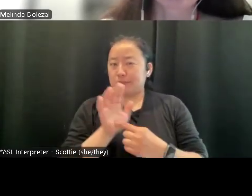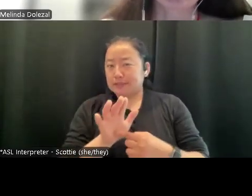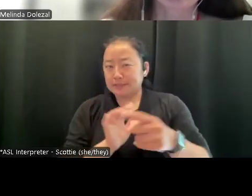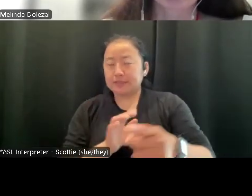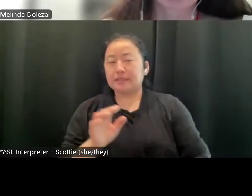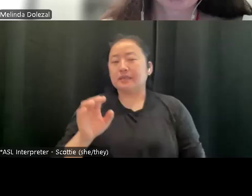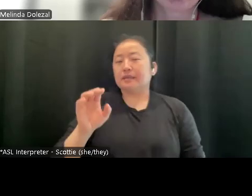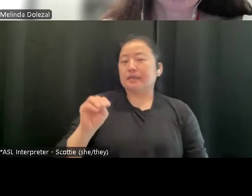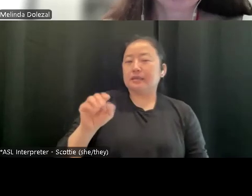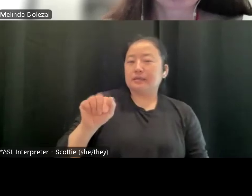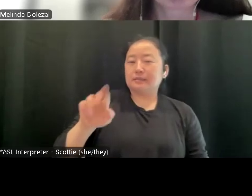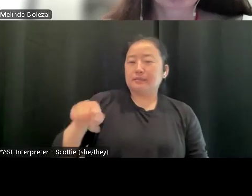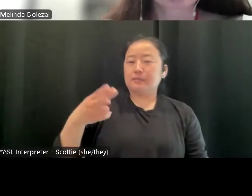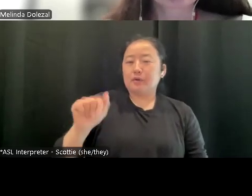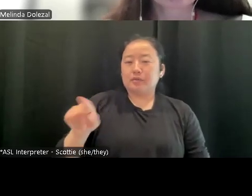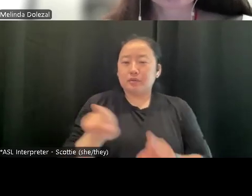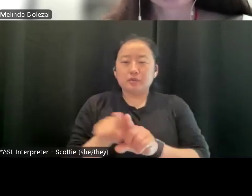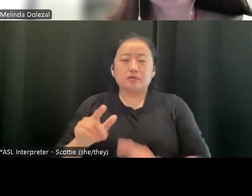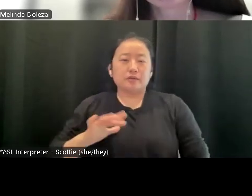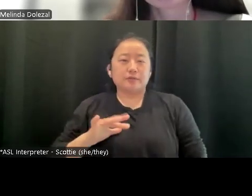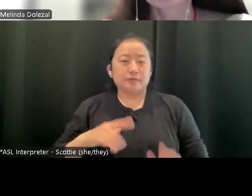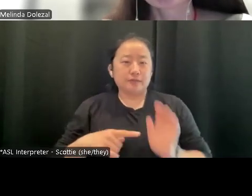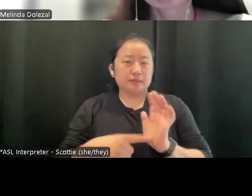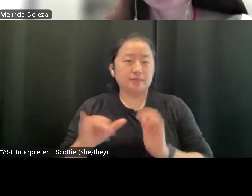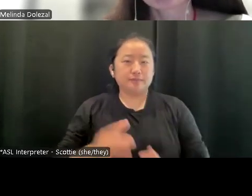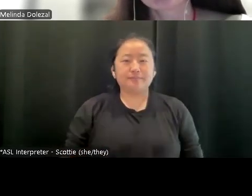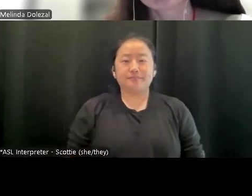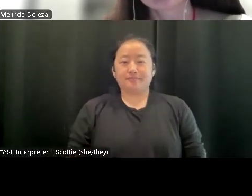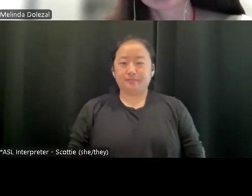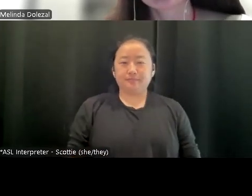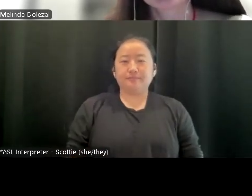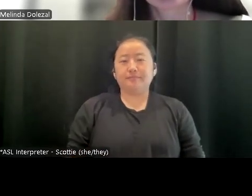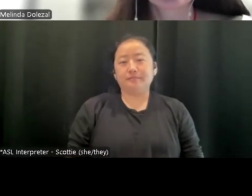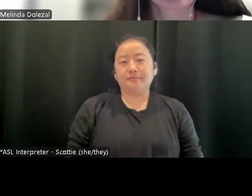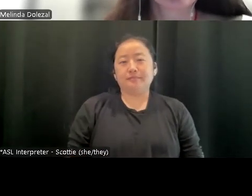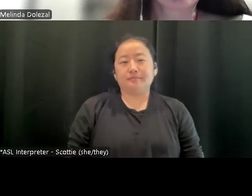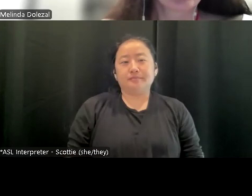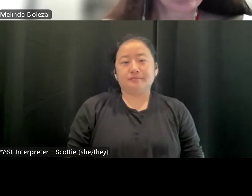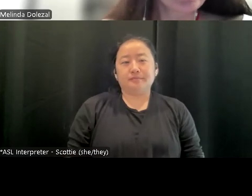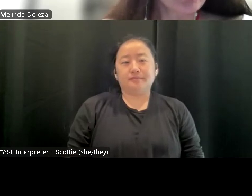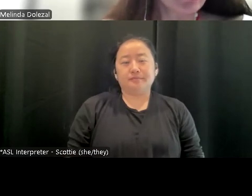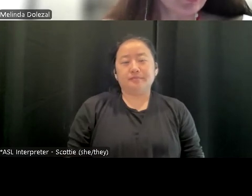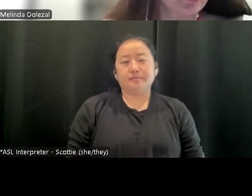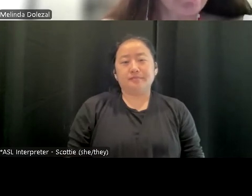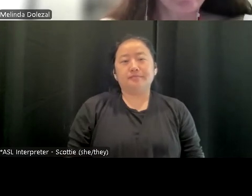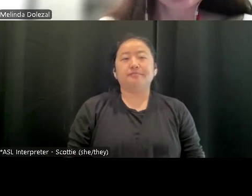as welcoming up shortly. And adaptive gardening.